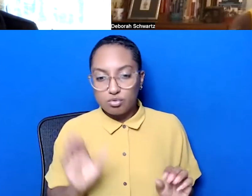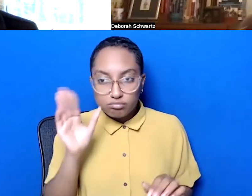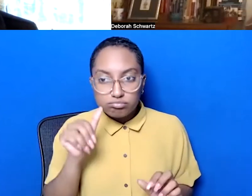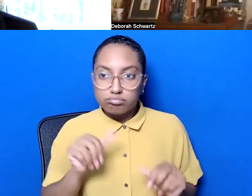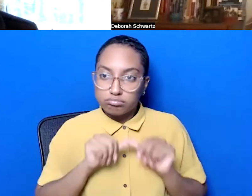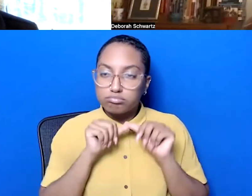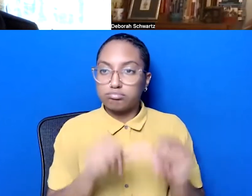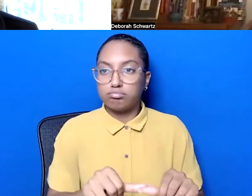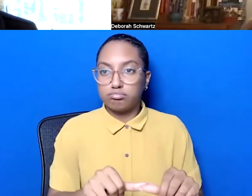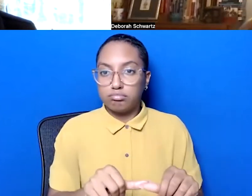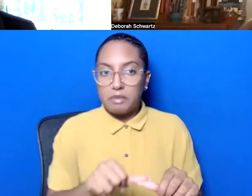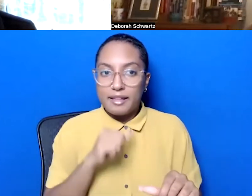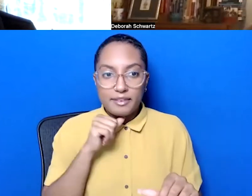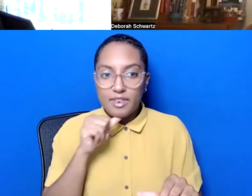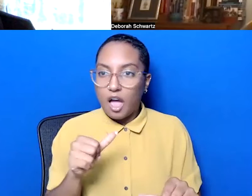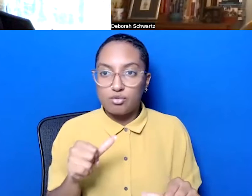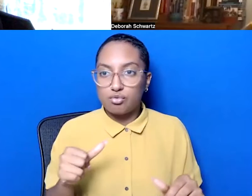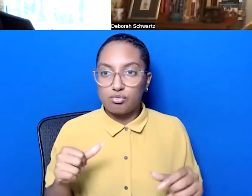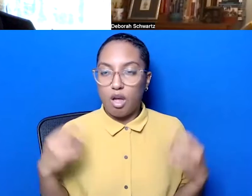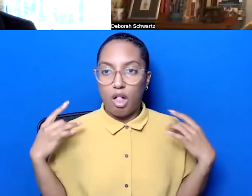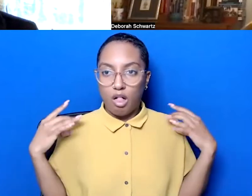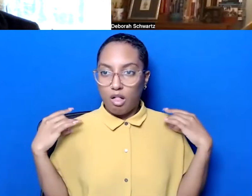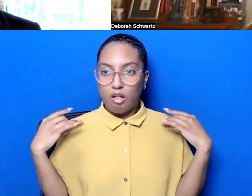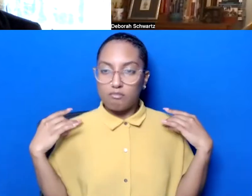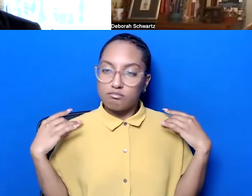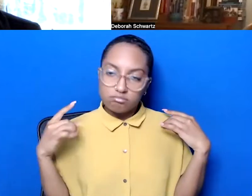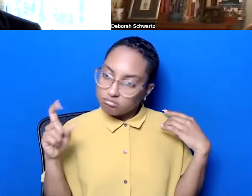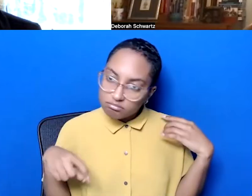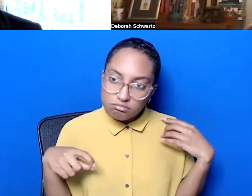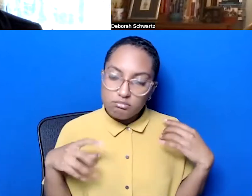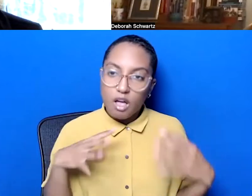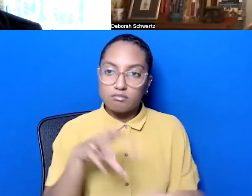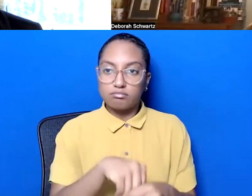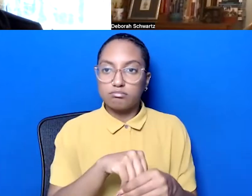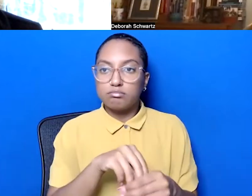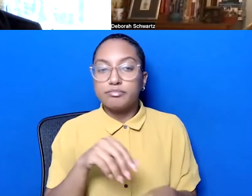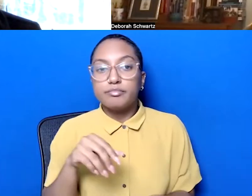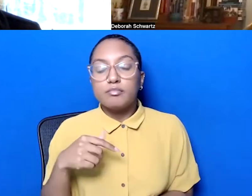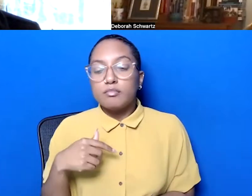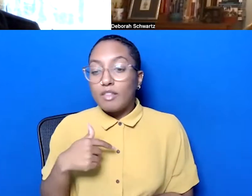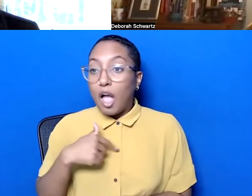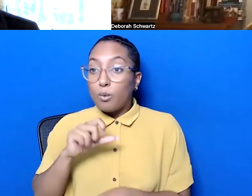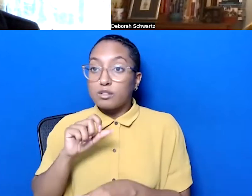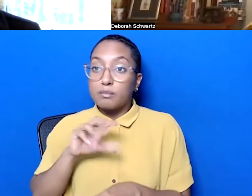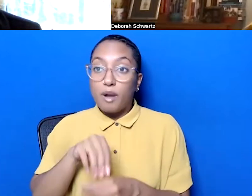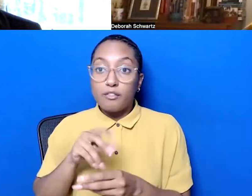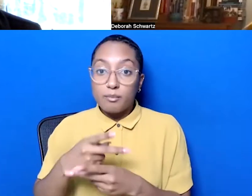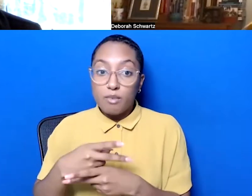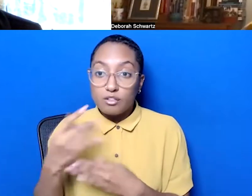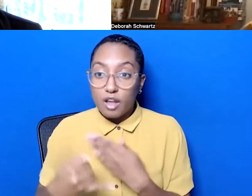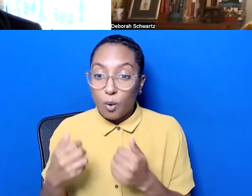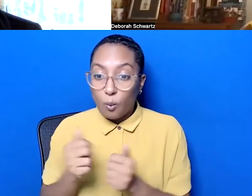I will, yesterday I was working on a project with the Dyckman Farmhouse, and they are starting-